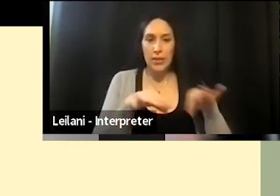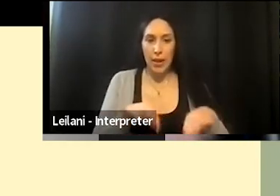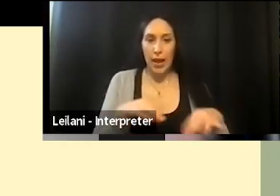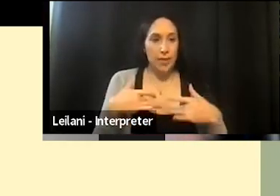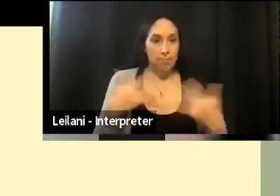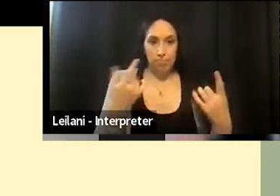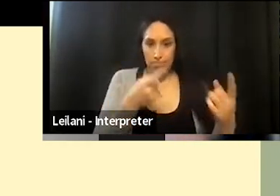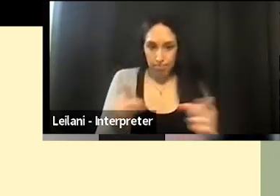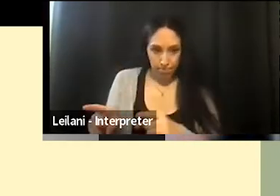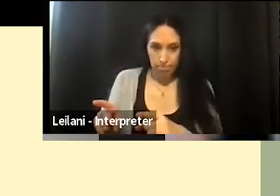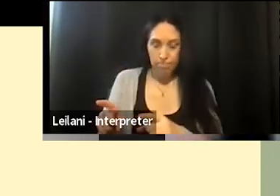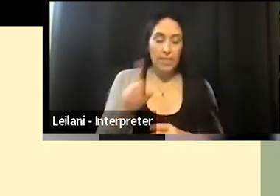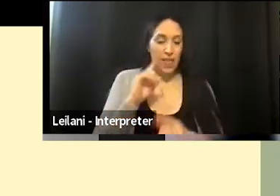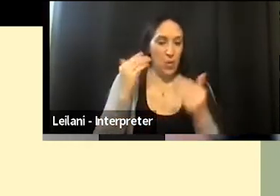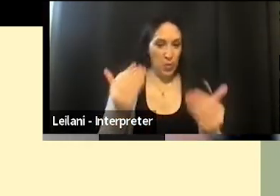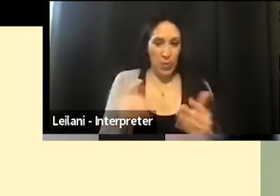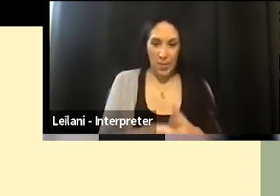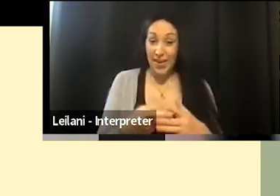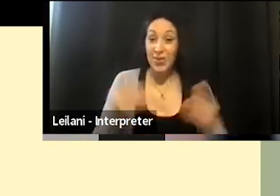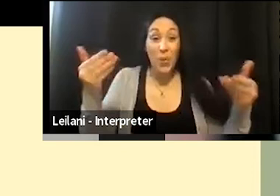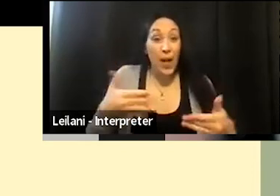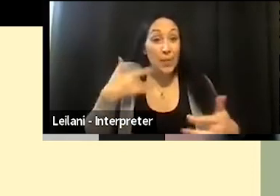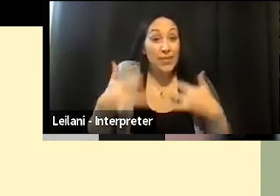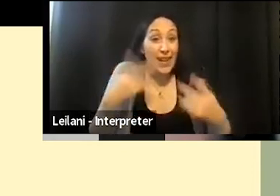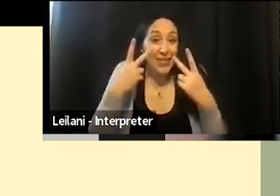so welcome, and I'm excited to see everybody here today.